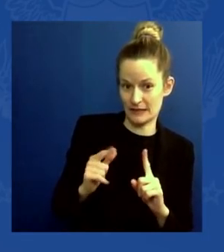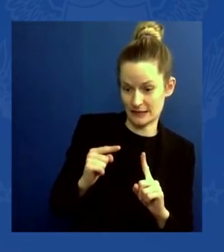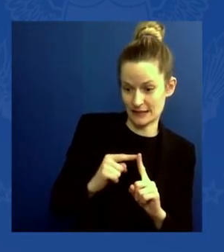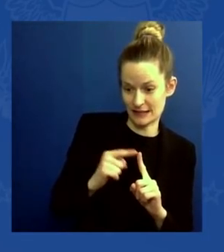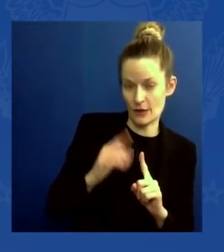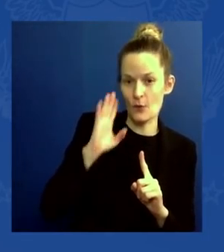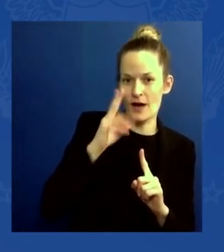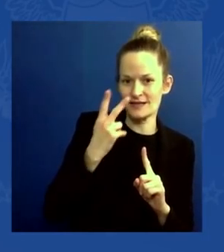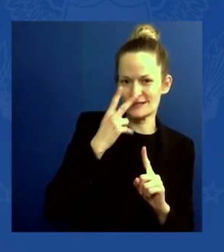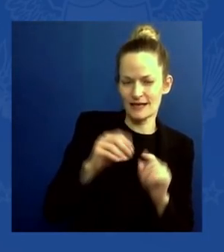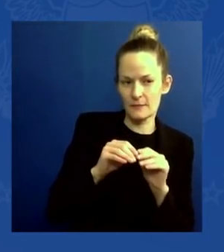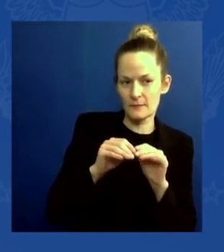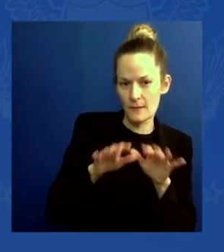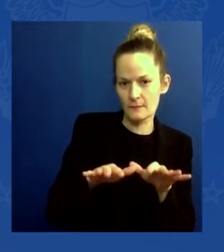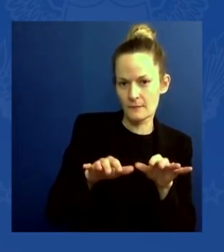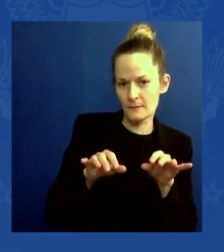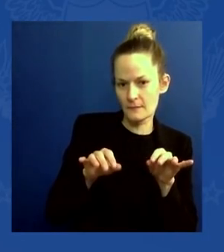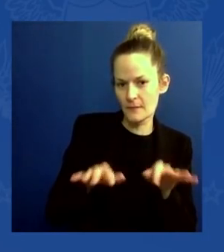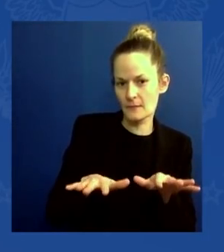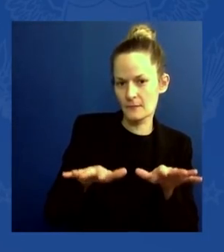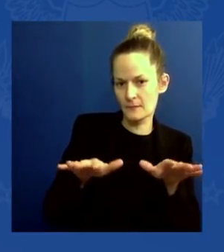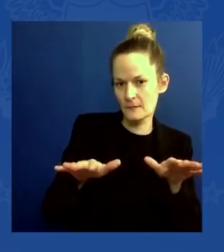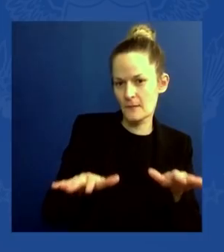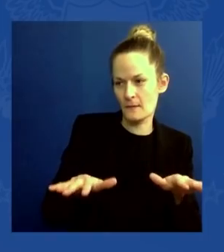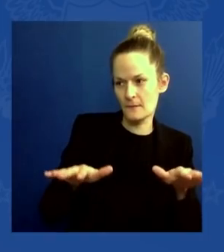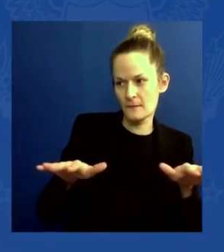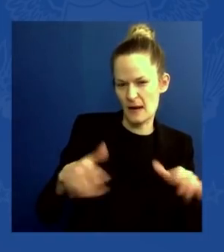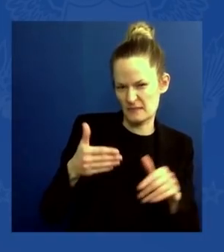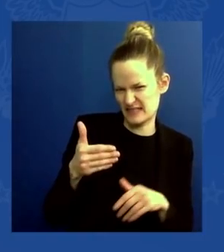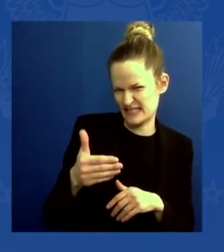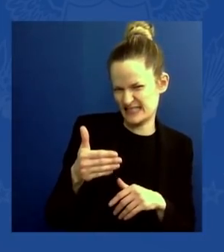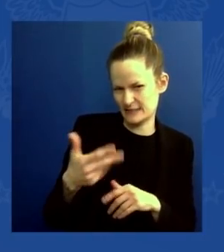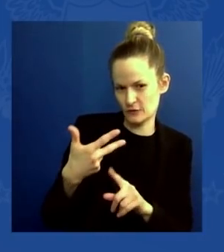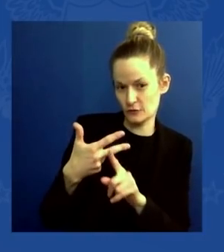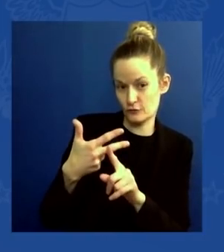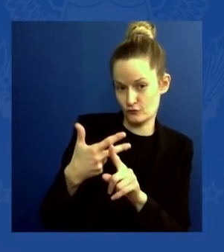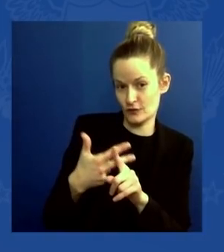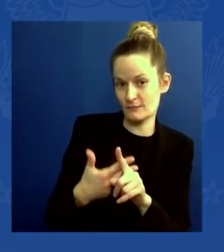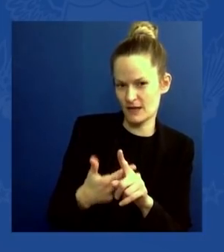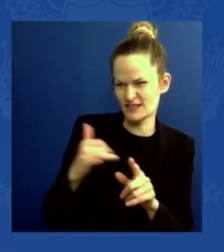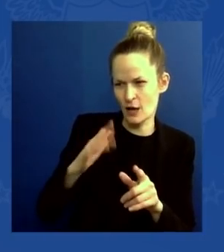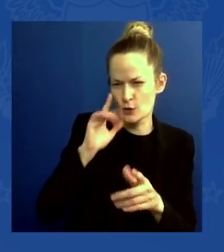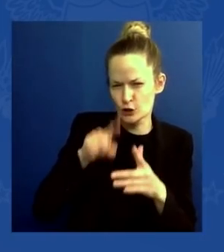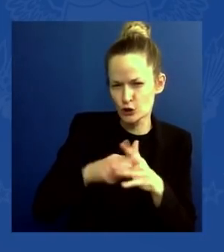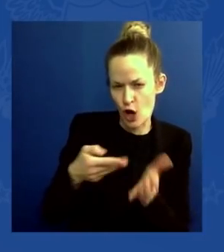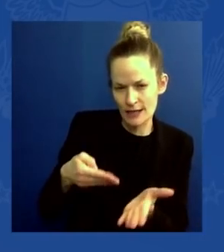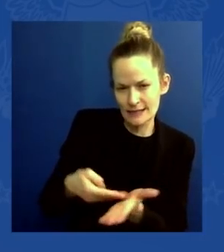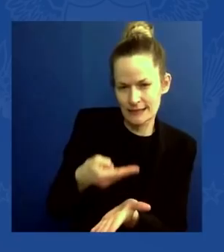in the ground -- and people being told they're going to be working doing the following things. And things are going to move.